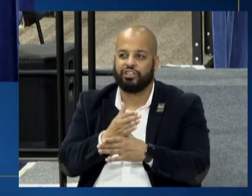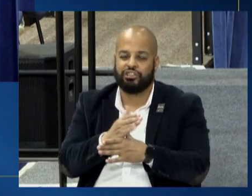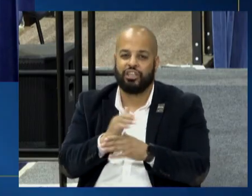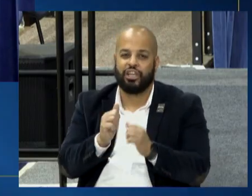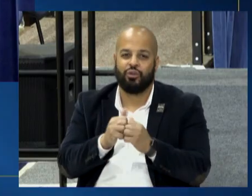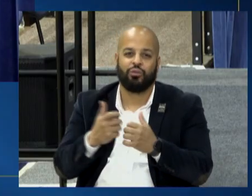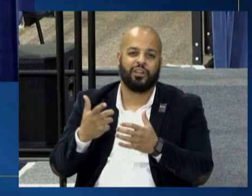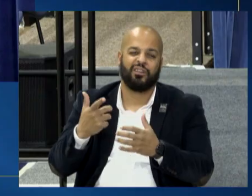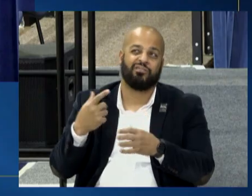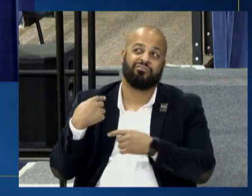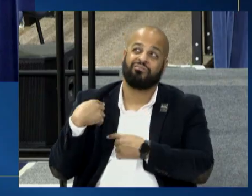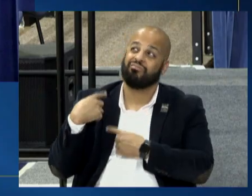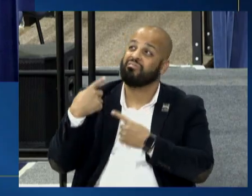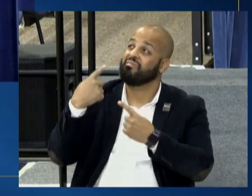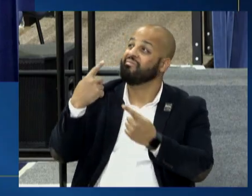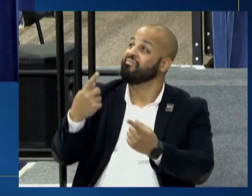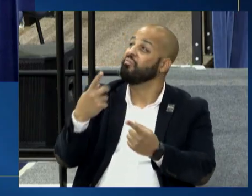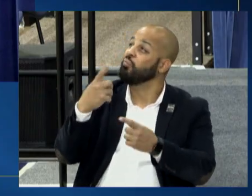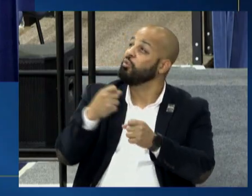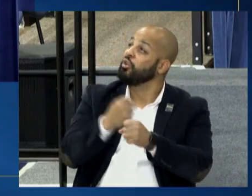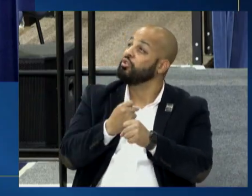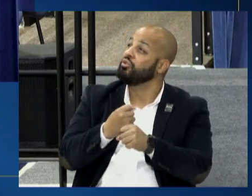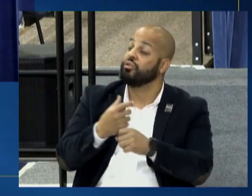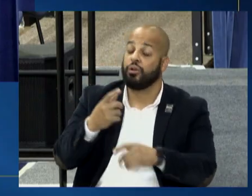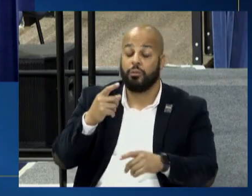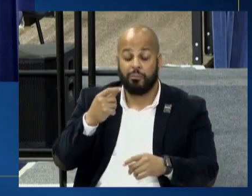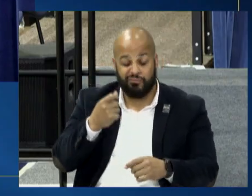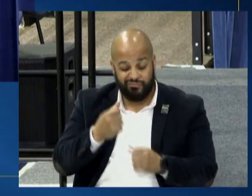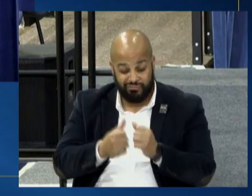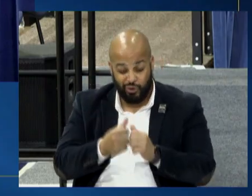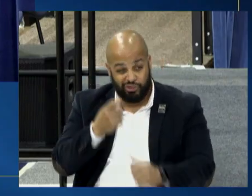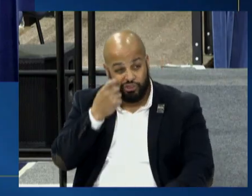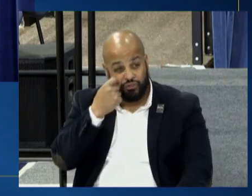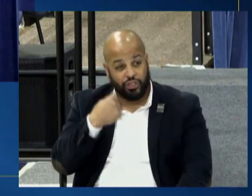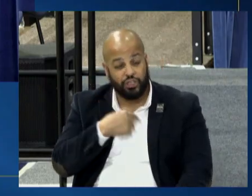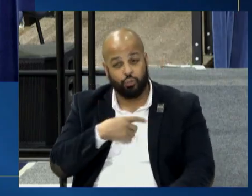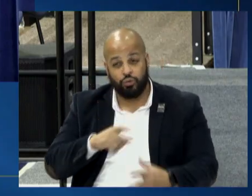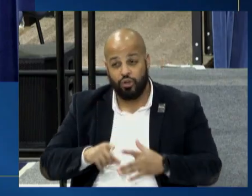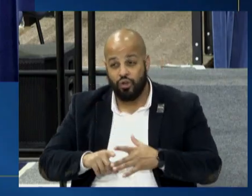year or so. Most recently, we launched an initiative called POSEIDON. Now,